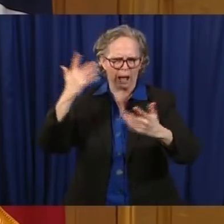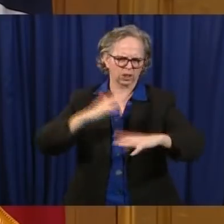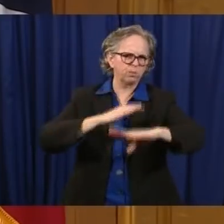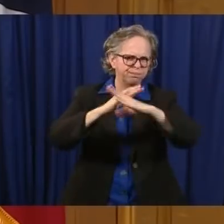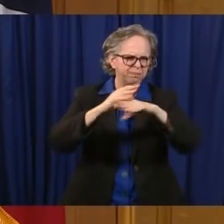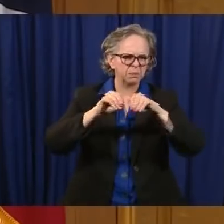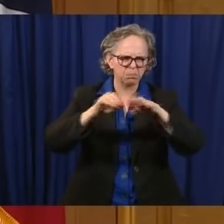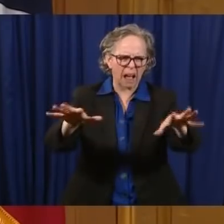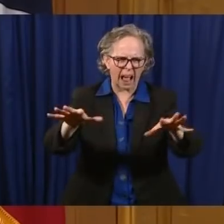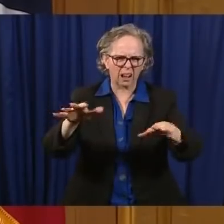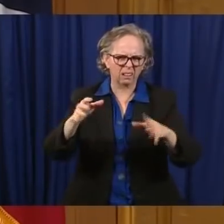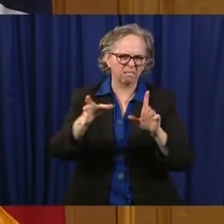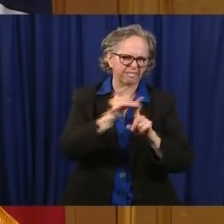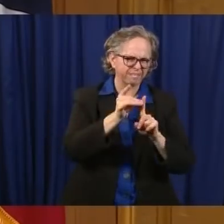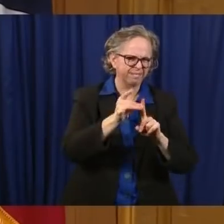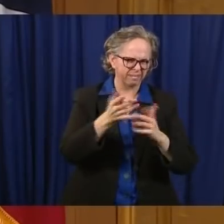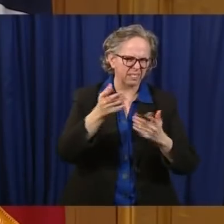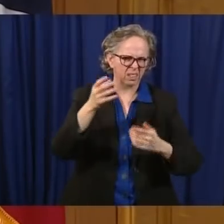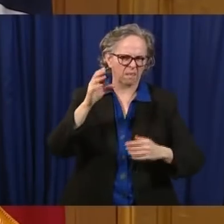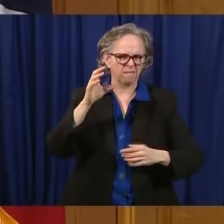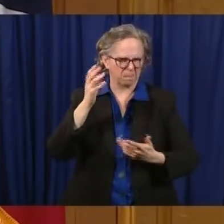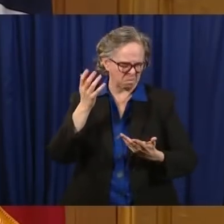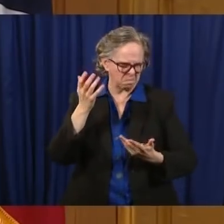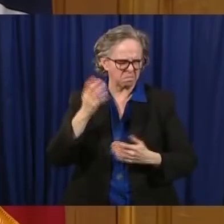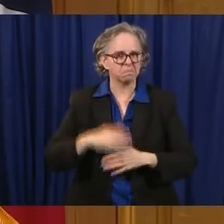DEPARTMENT OF HEALTH ORDERS, DESIGNED TO PREVENT THE FURTHER